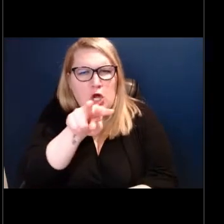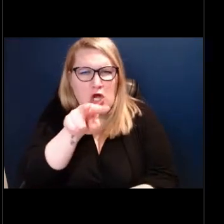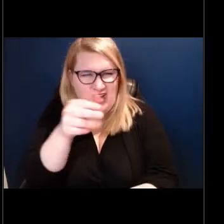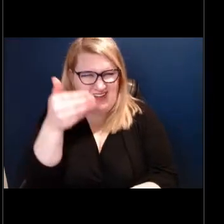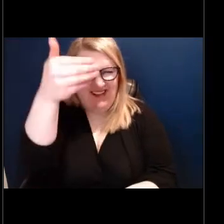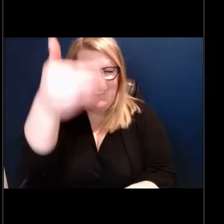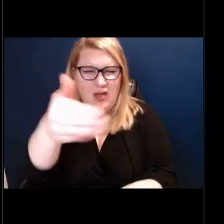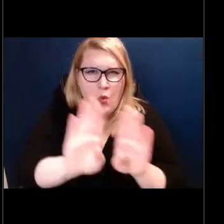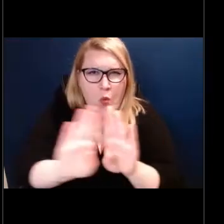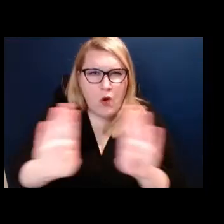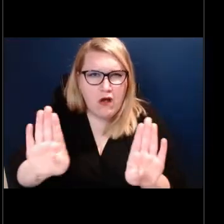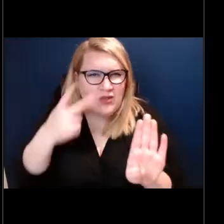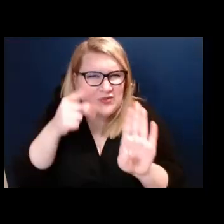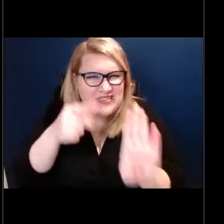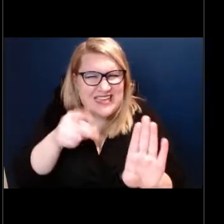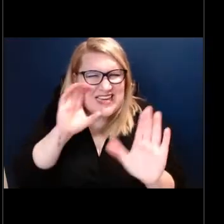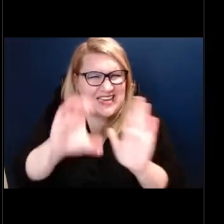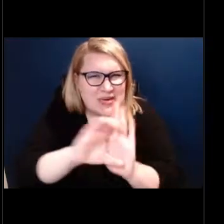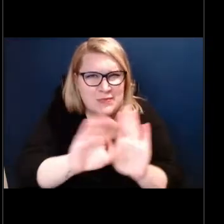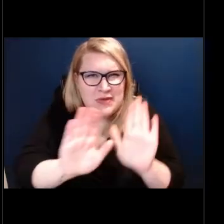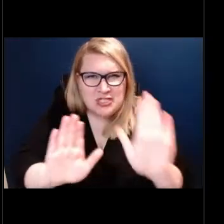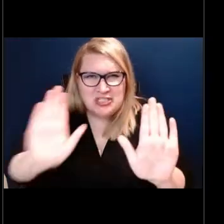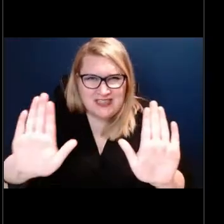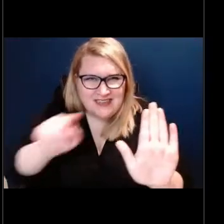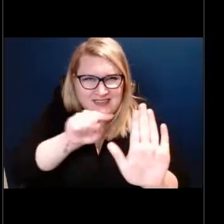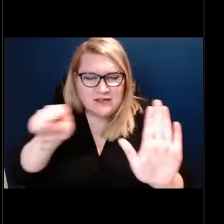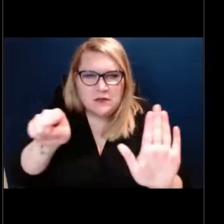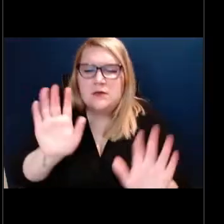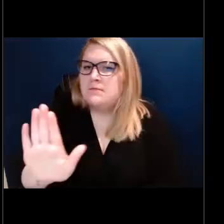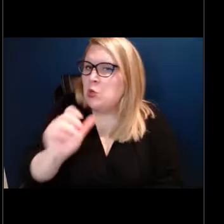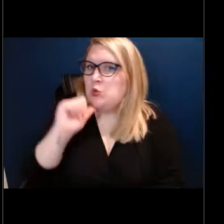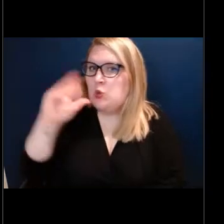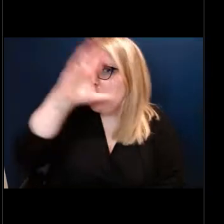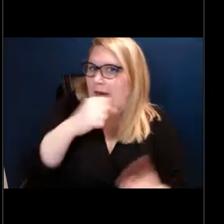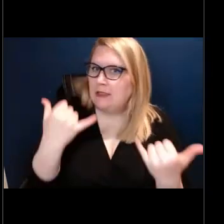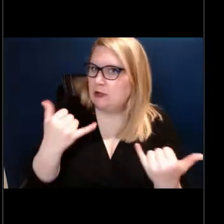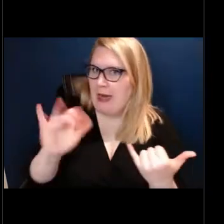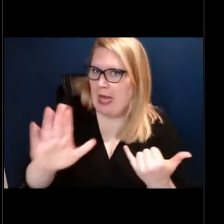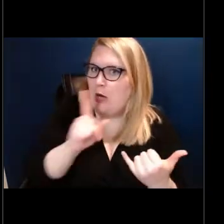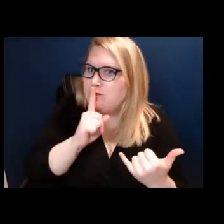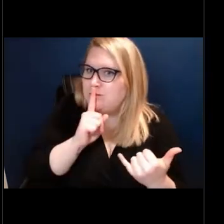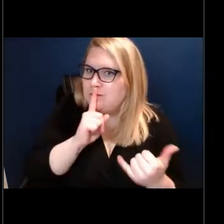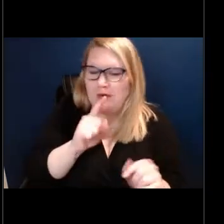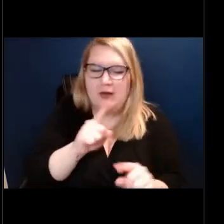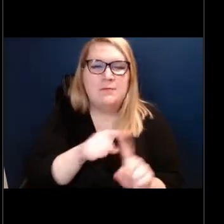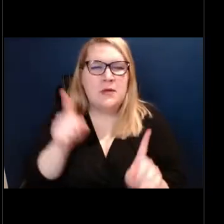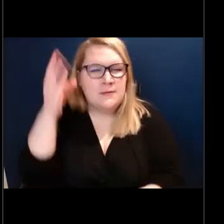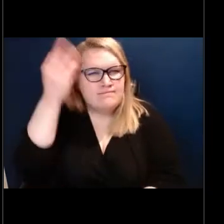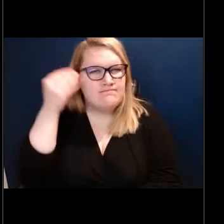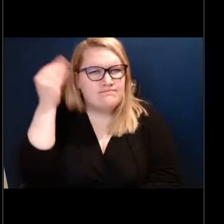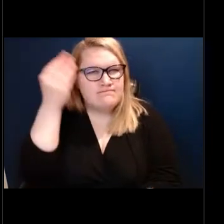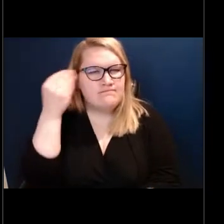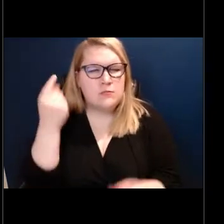you'll see a couple images there. I don't want you to guess right now but just think about it, 'cause we'll see it again, as I want you to think about